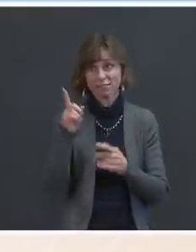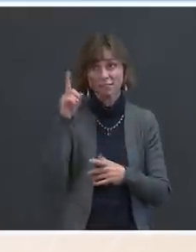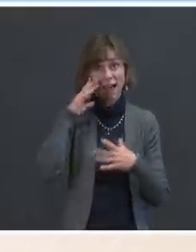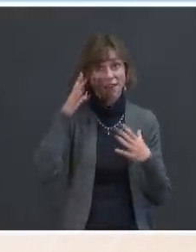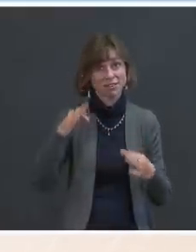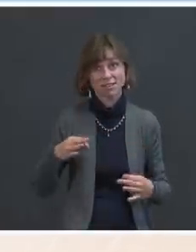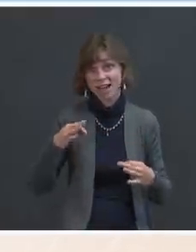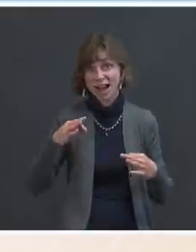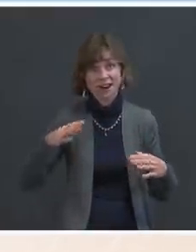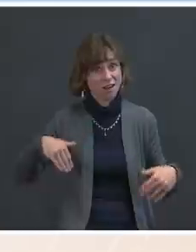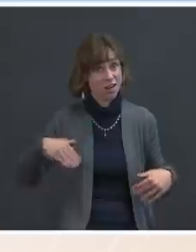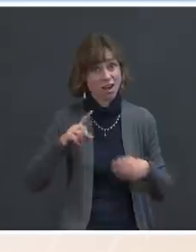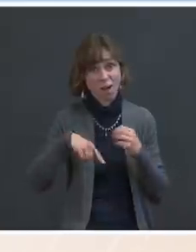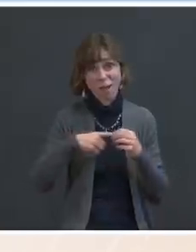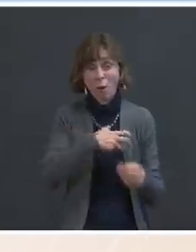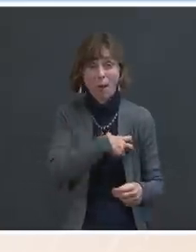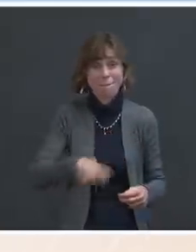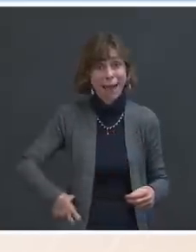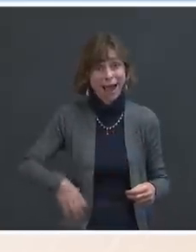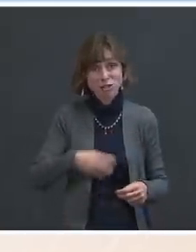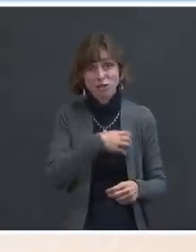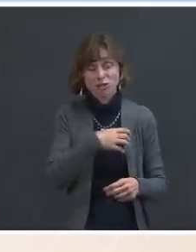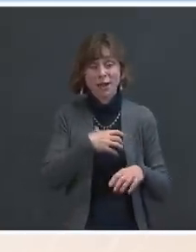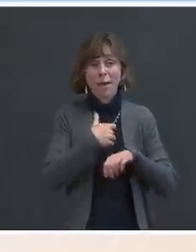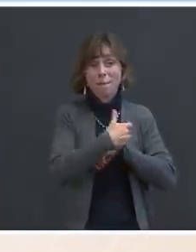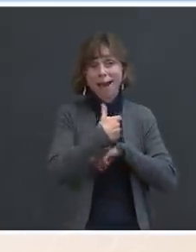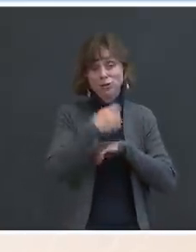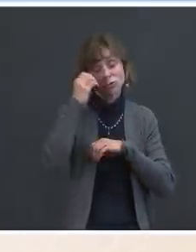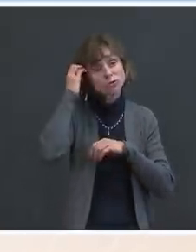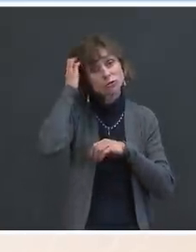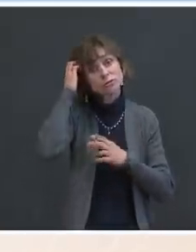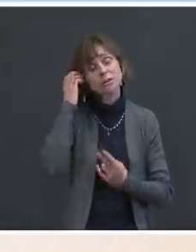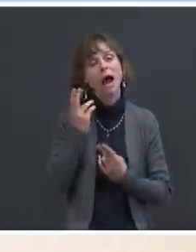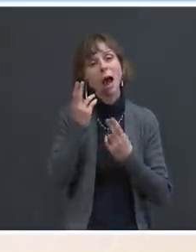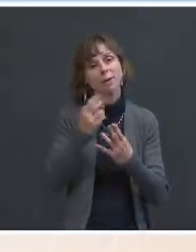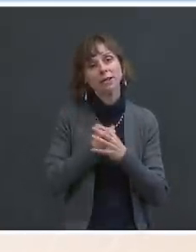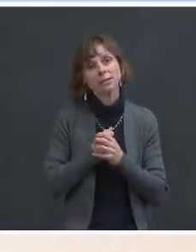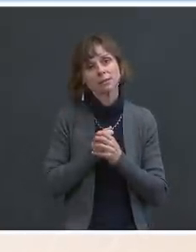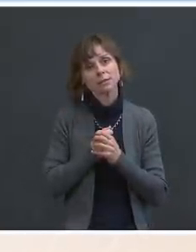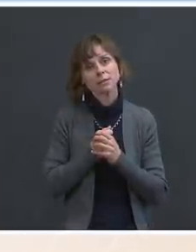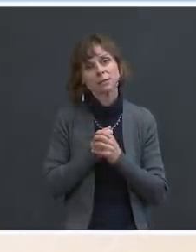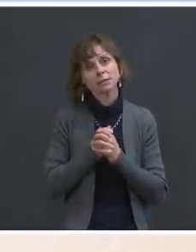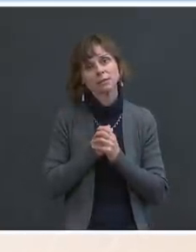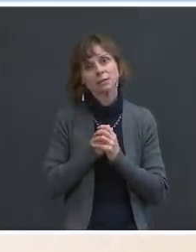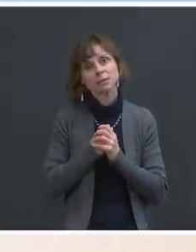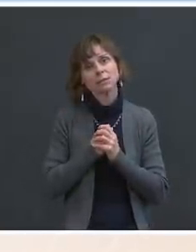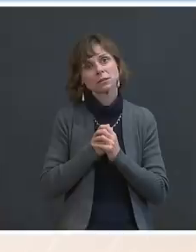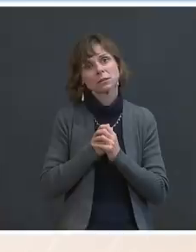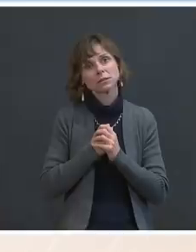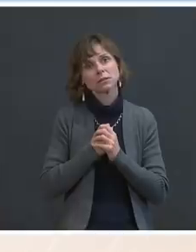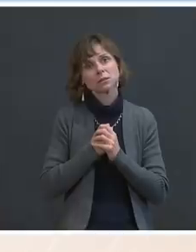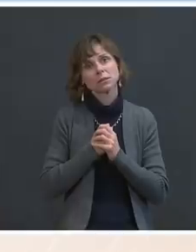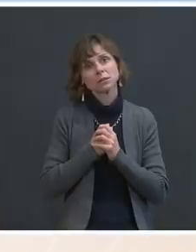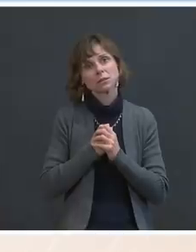So I don't expect them to be confirmed anytime soon, given we have to nominate them first. The Press: Are you talking about Becerra and Katherine Tai?